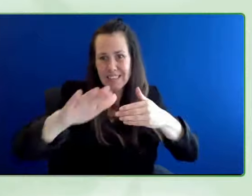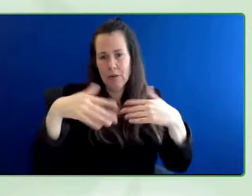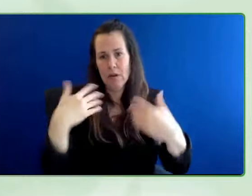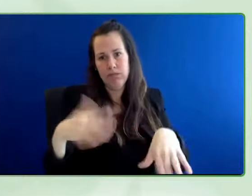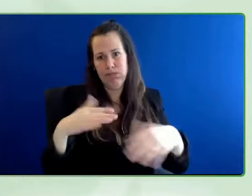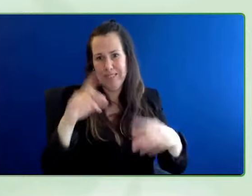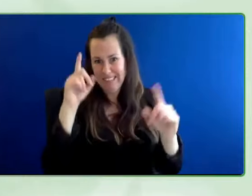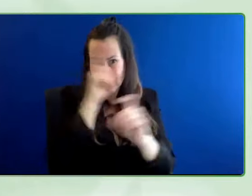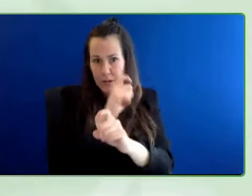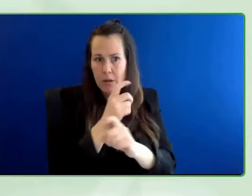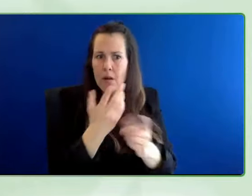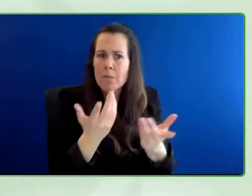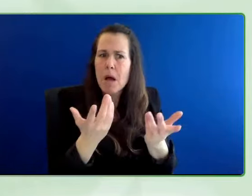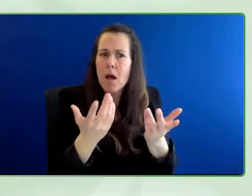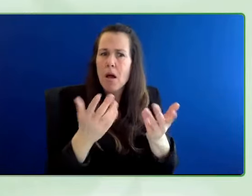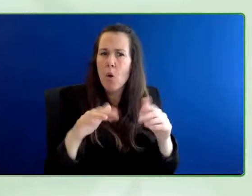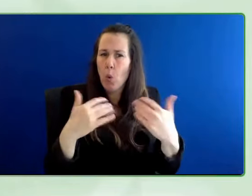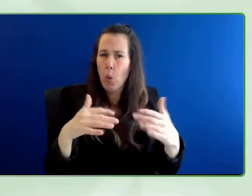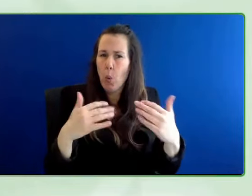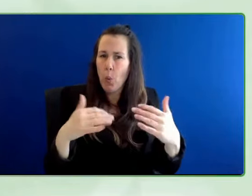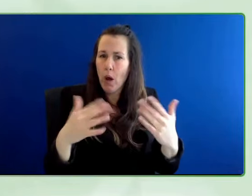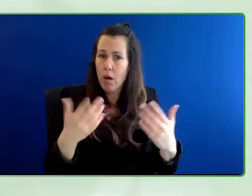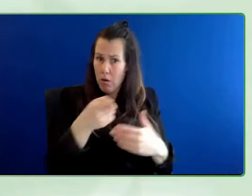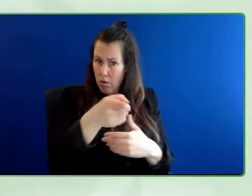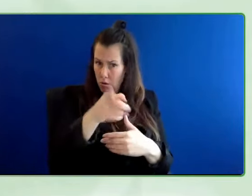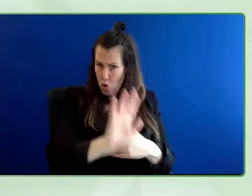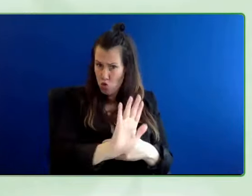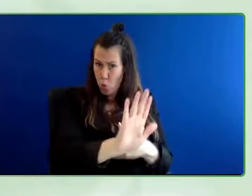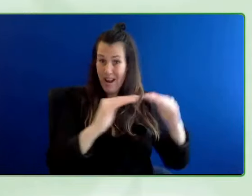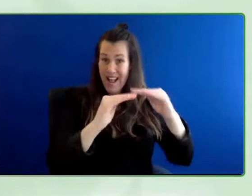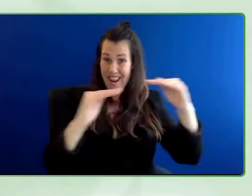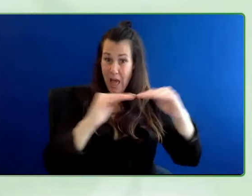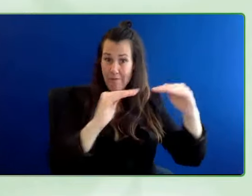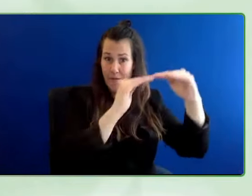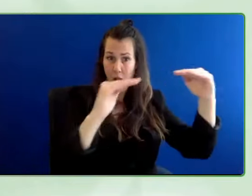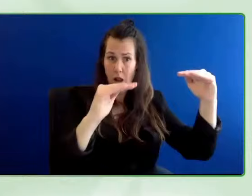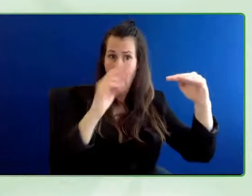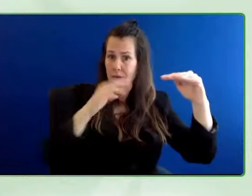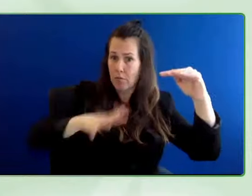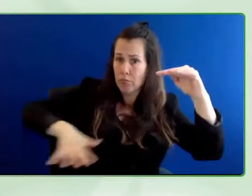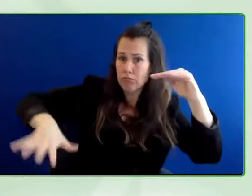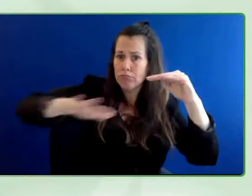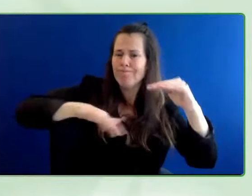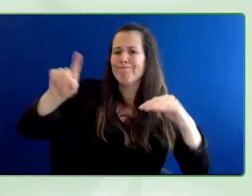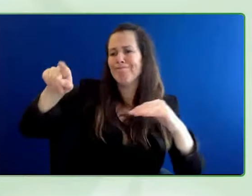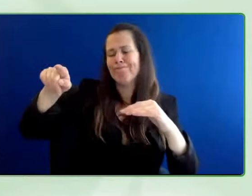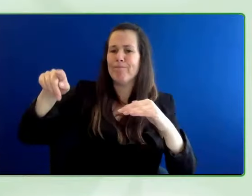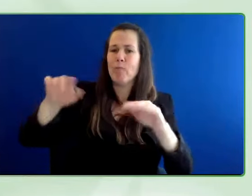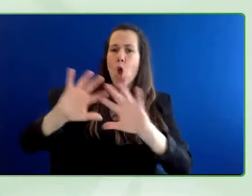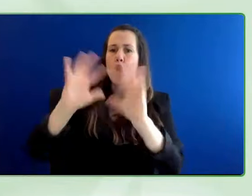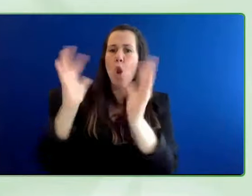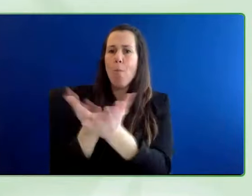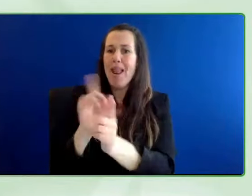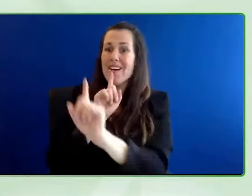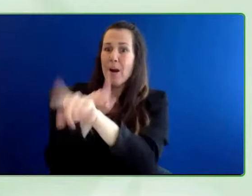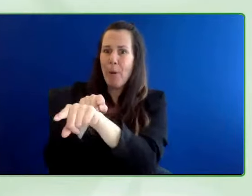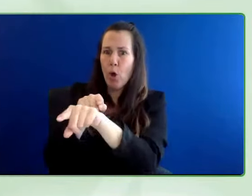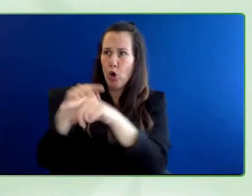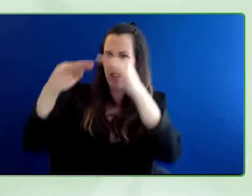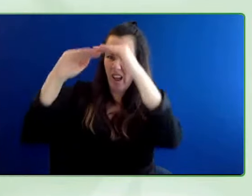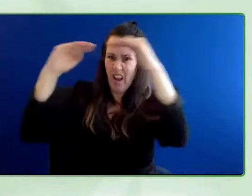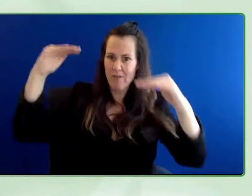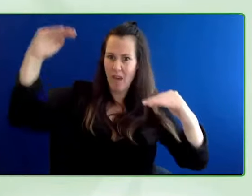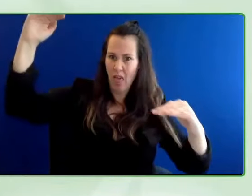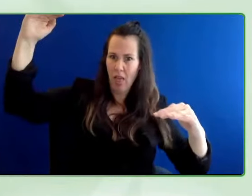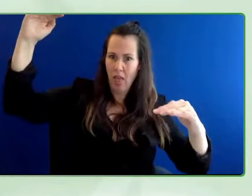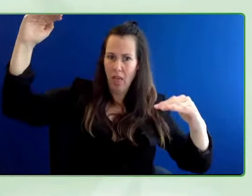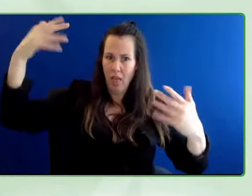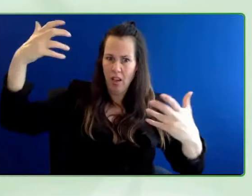Unfortunately we do not have the opportunity yet to transform it because when we transform